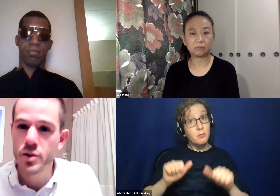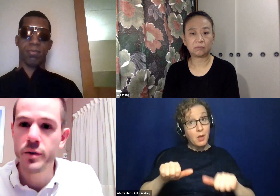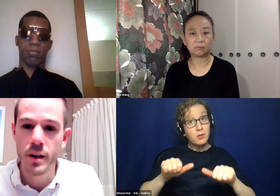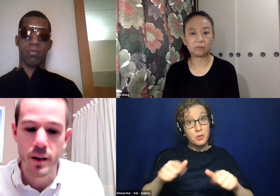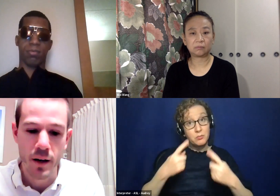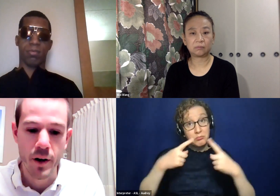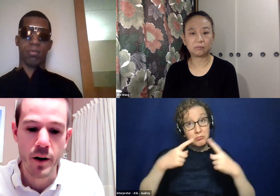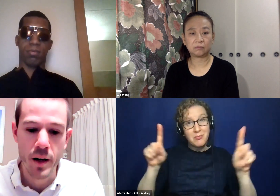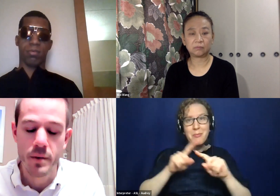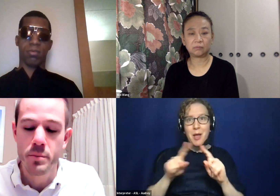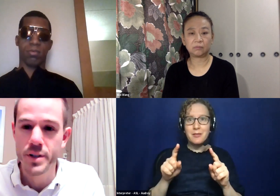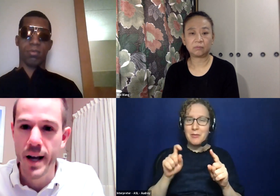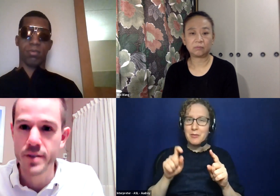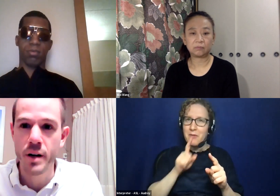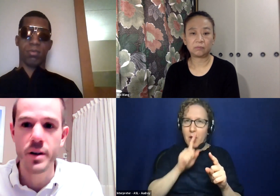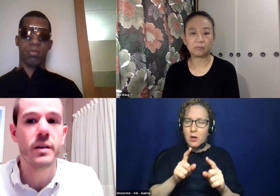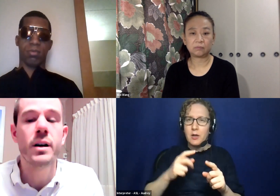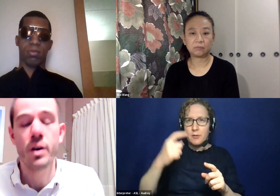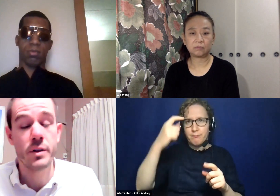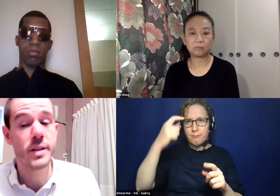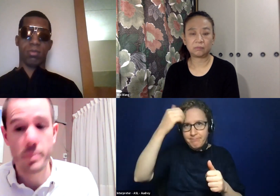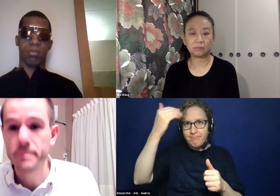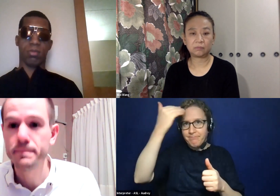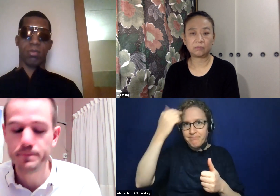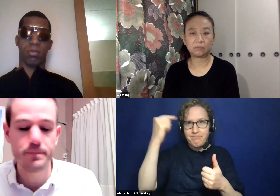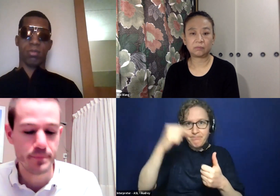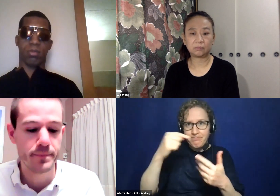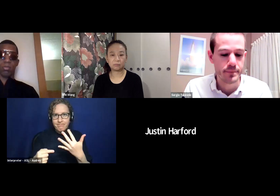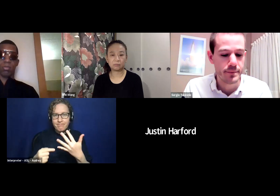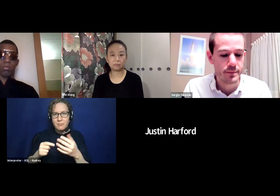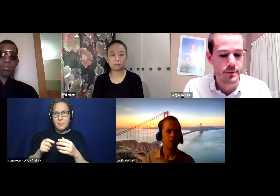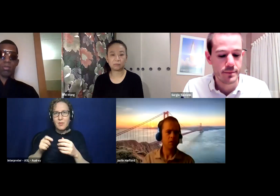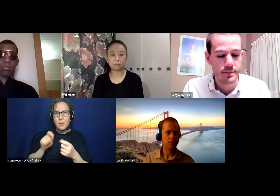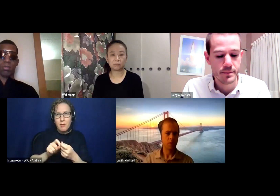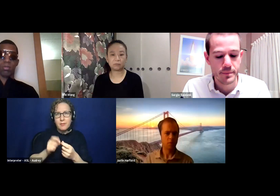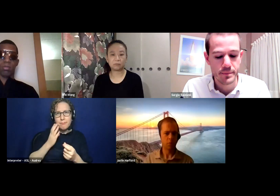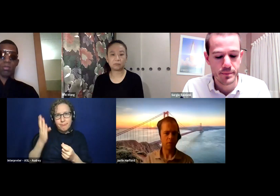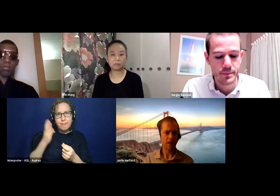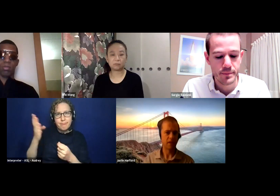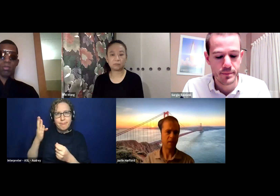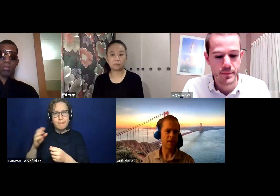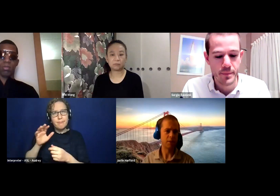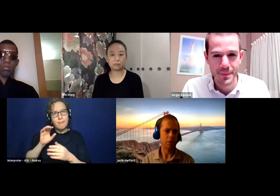You just need to be very precise on every step. >> JUSTIN HARFORD: Perfect. Thank you,